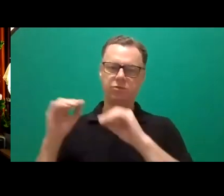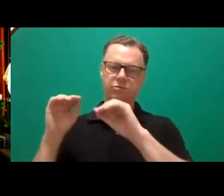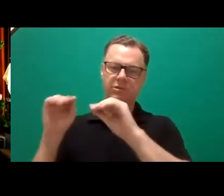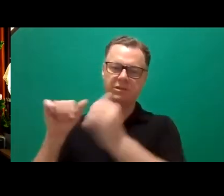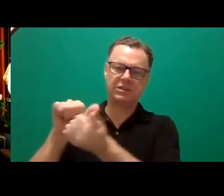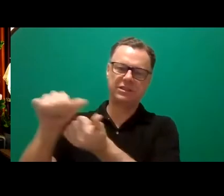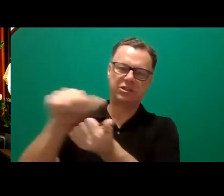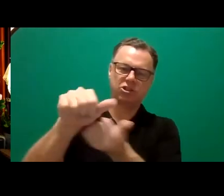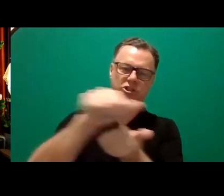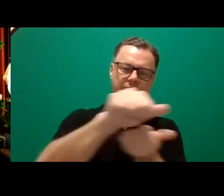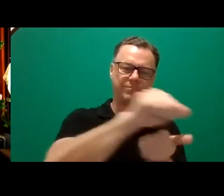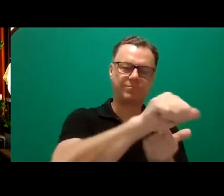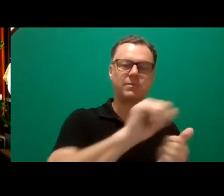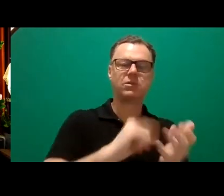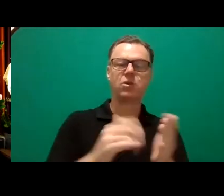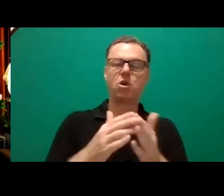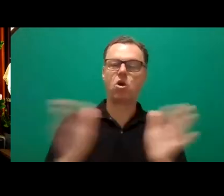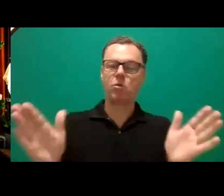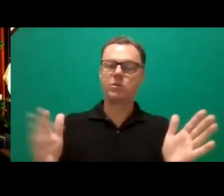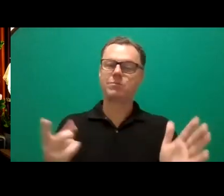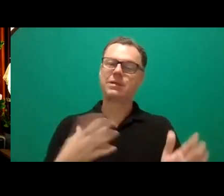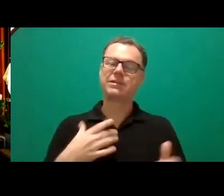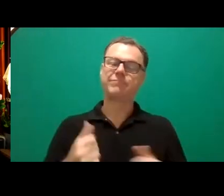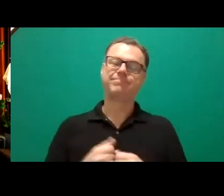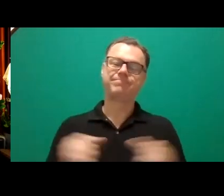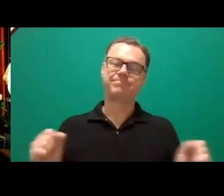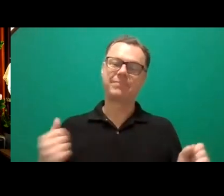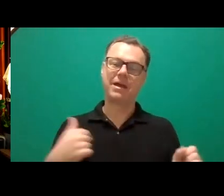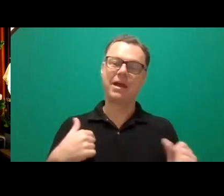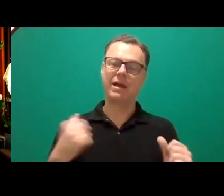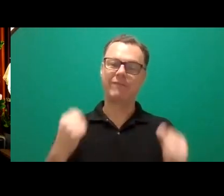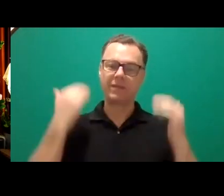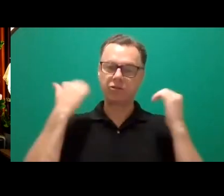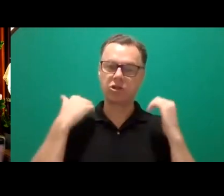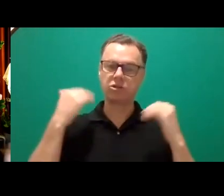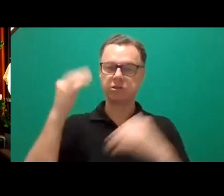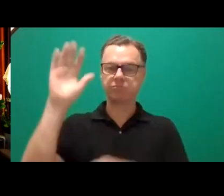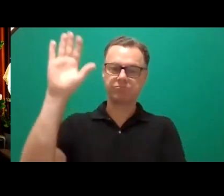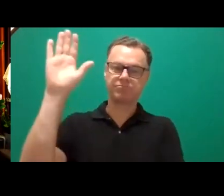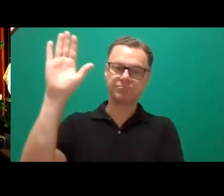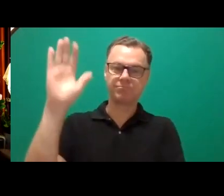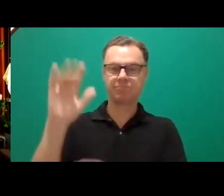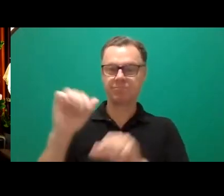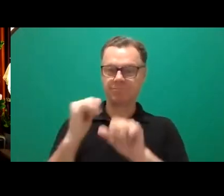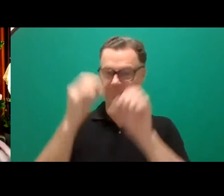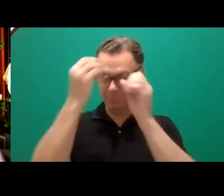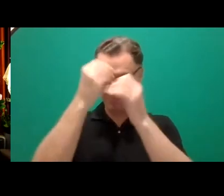have to openly identify as a person with hearing loss and really make it visible by talking